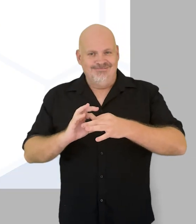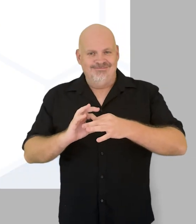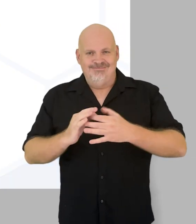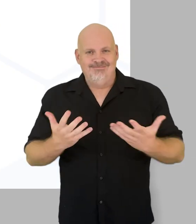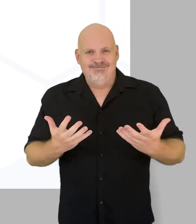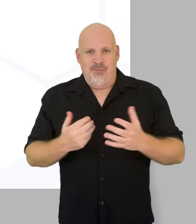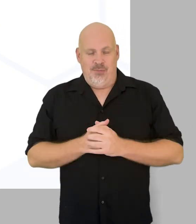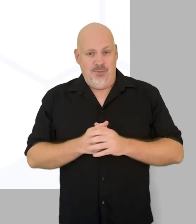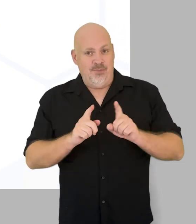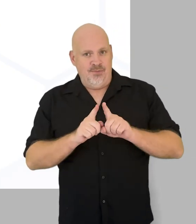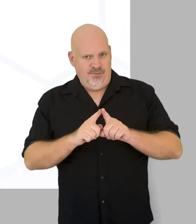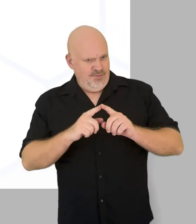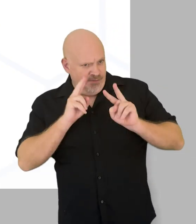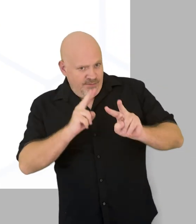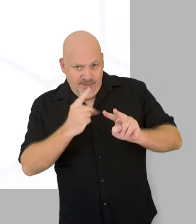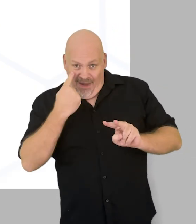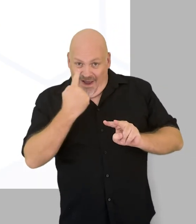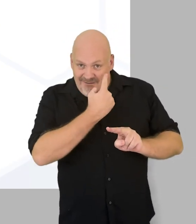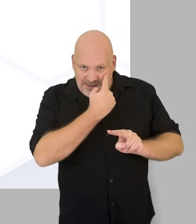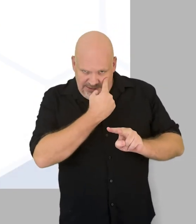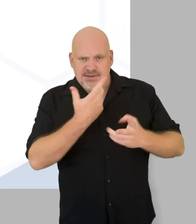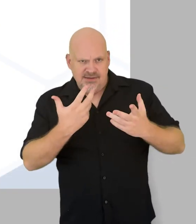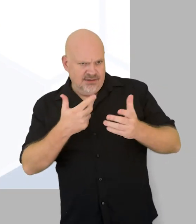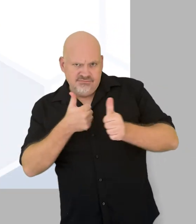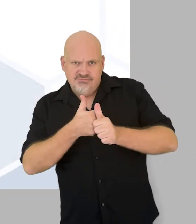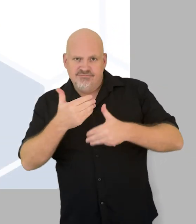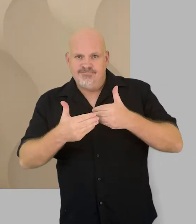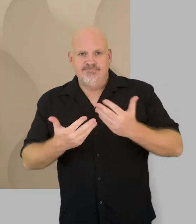We investigated mental-health service coverage and treatment gaps across Europe.